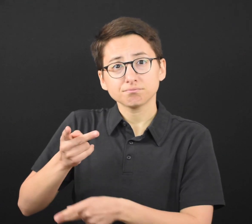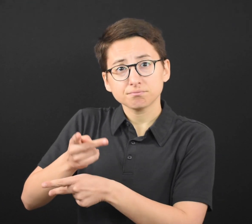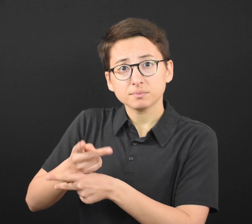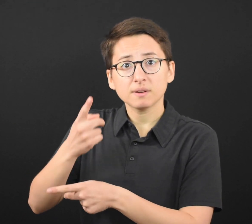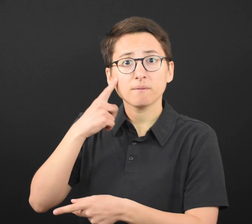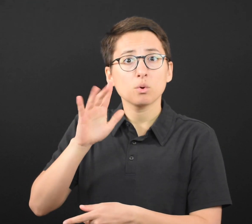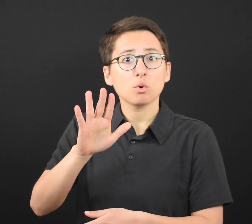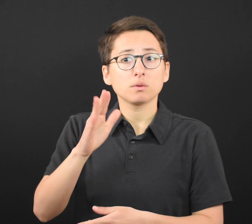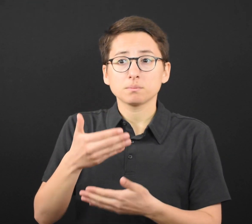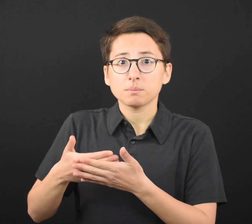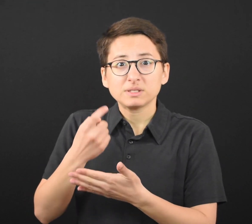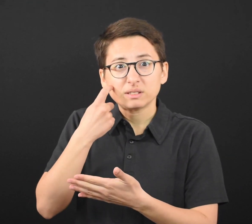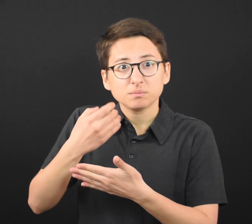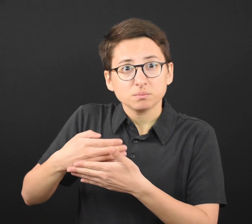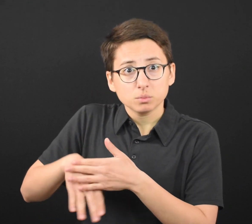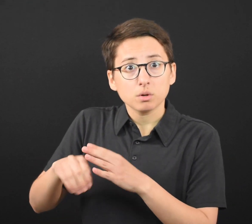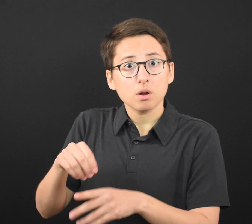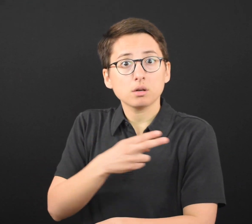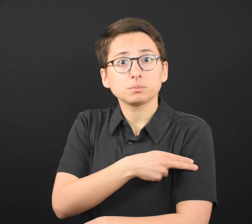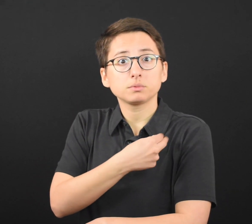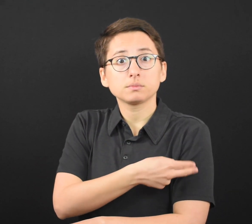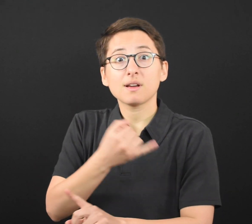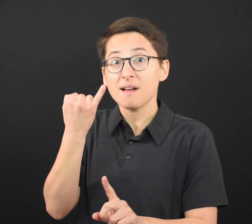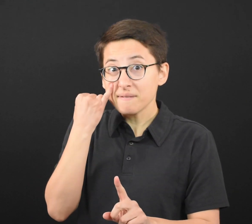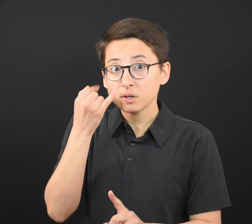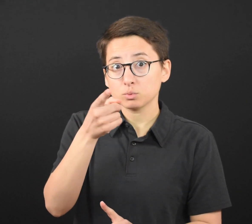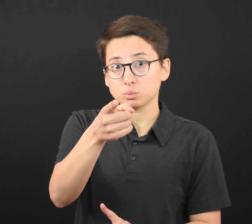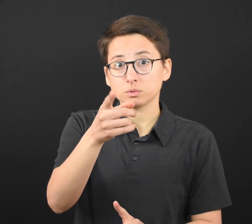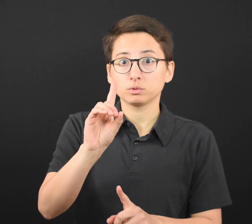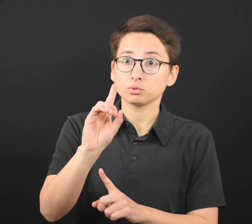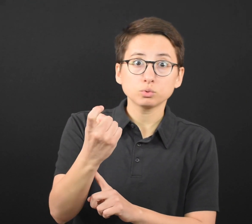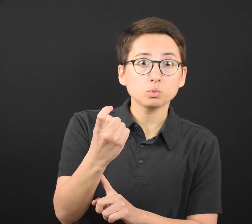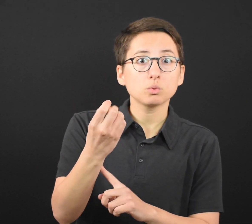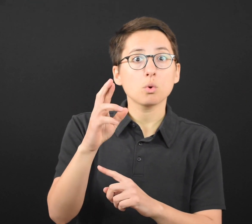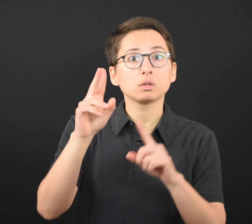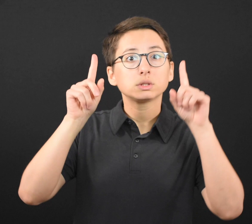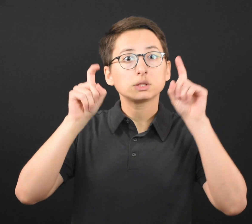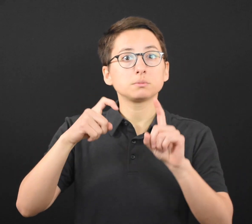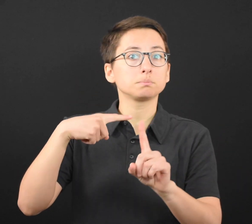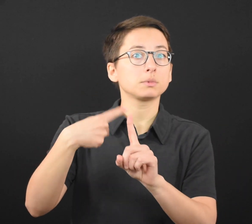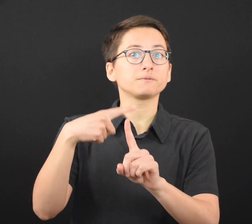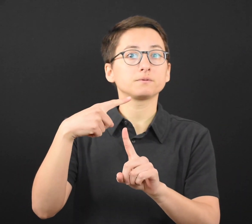Caring for your newborn in the hospital if you are diagnosed with or test positive for COVID-19.